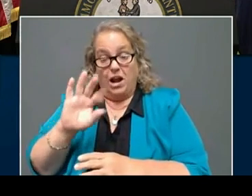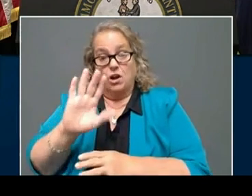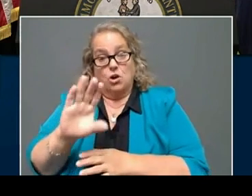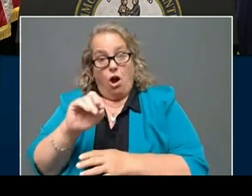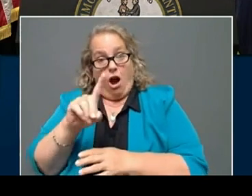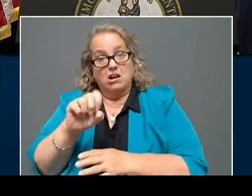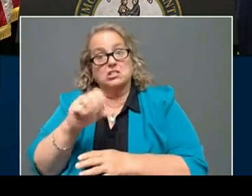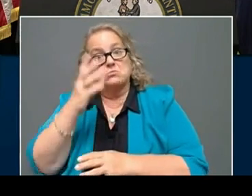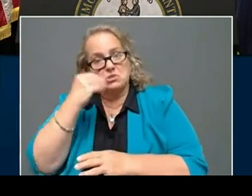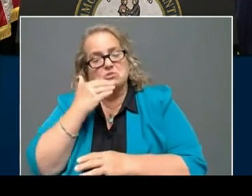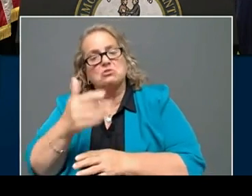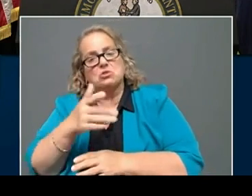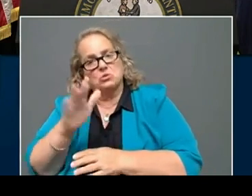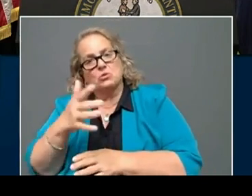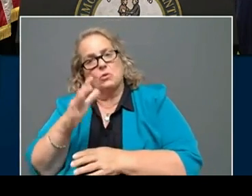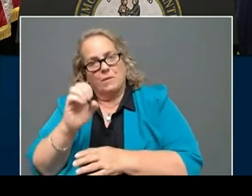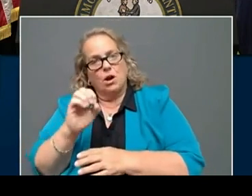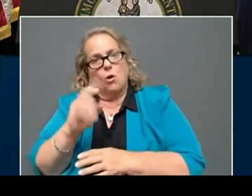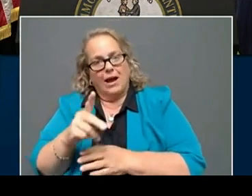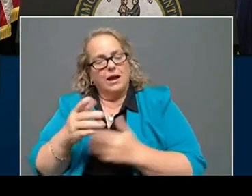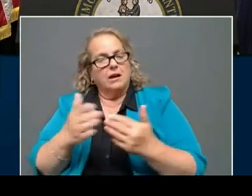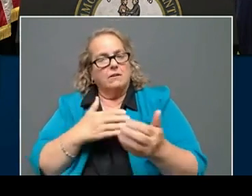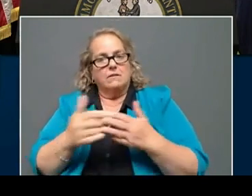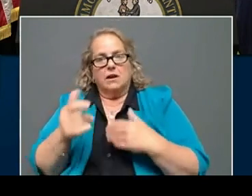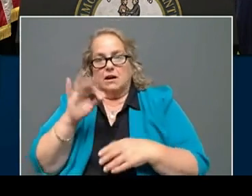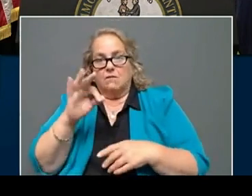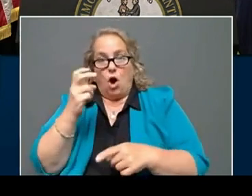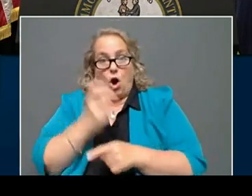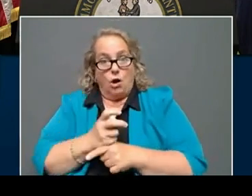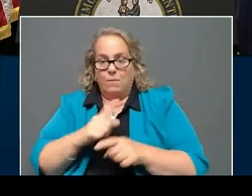if it was a rough go, that wasn't the case for everybody. But when you looked